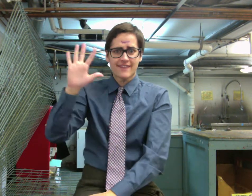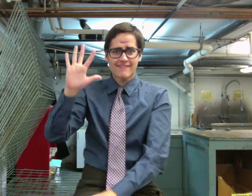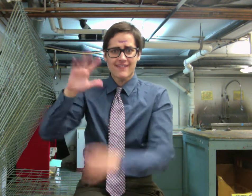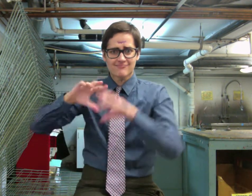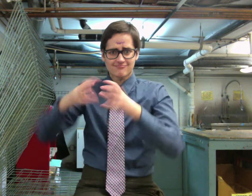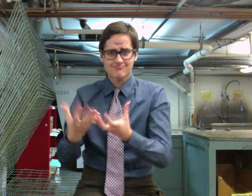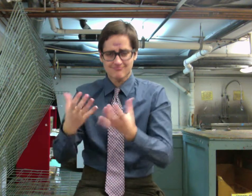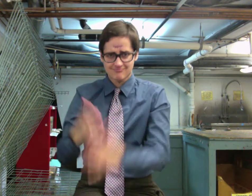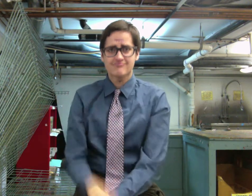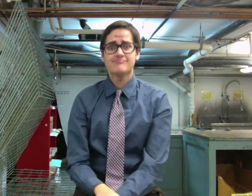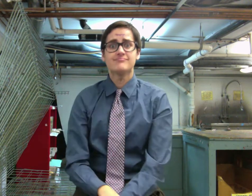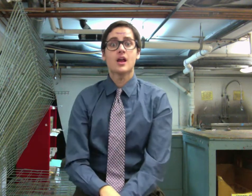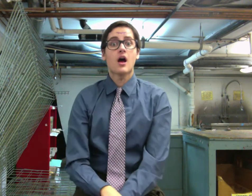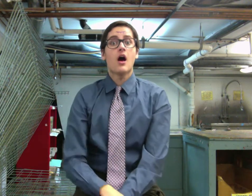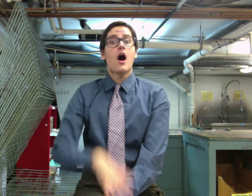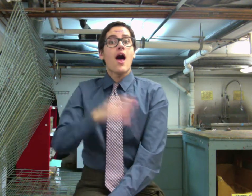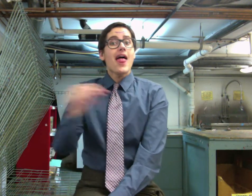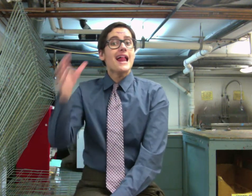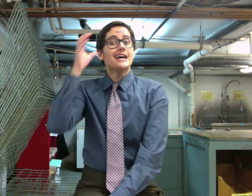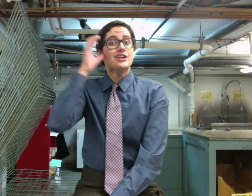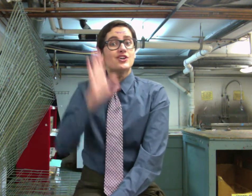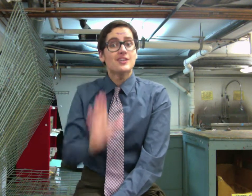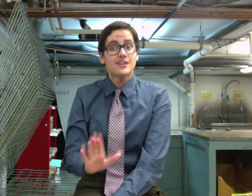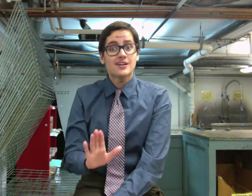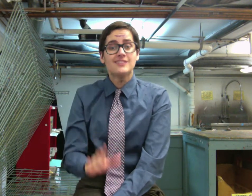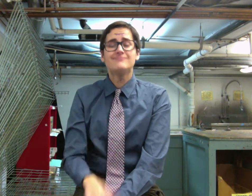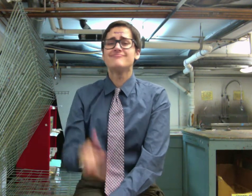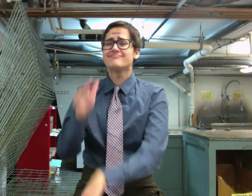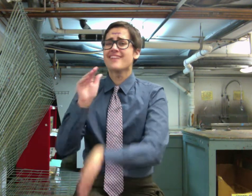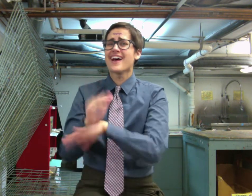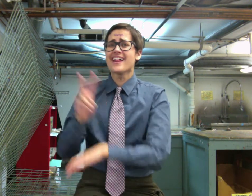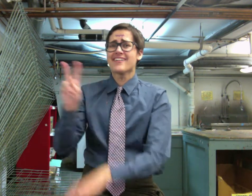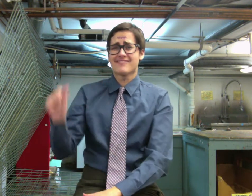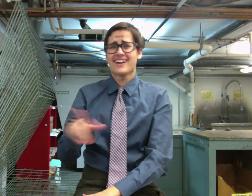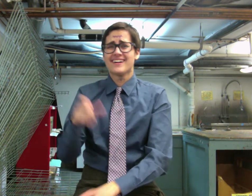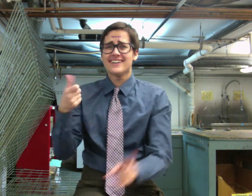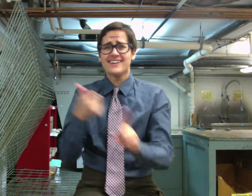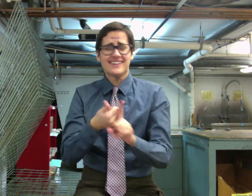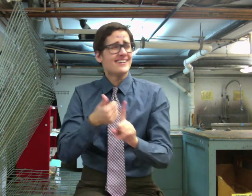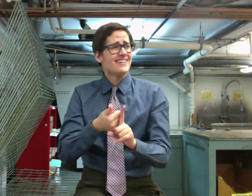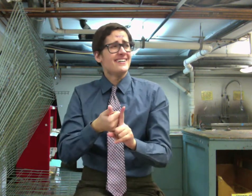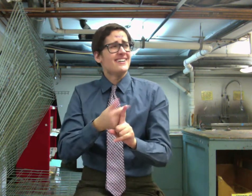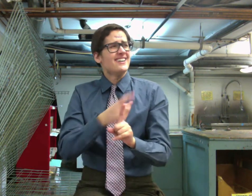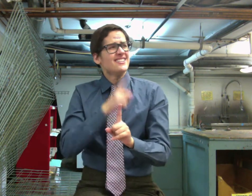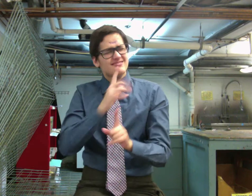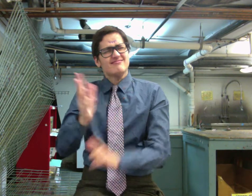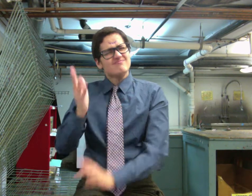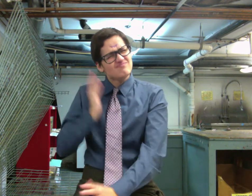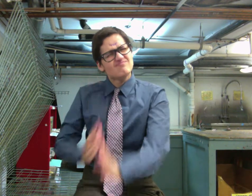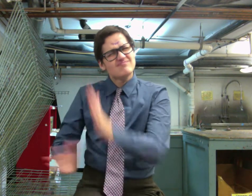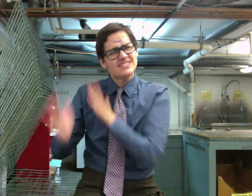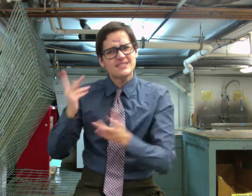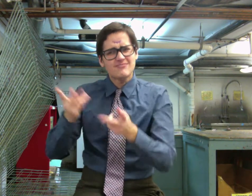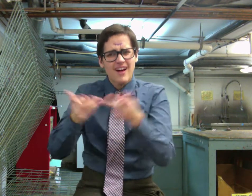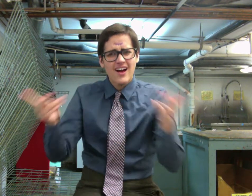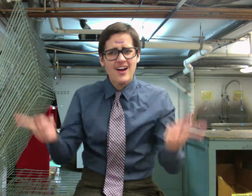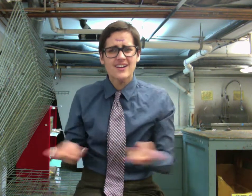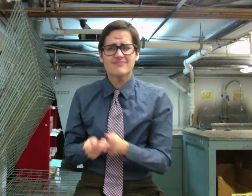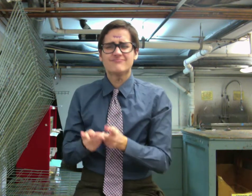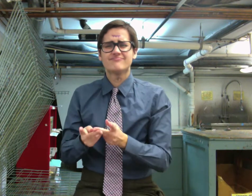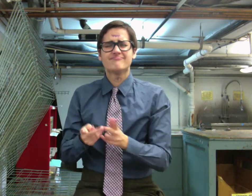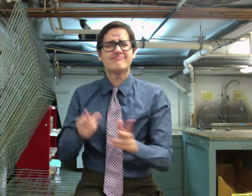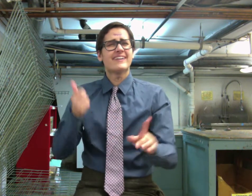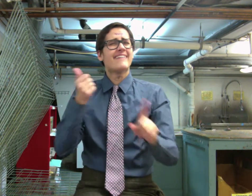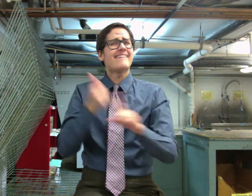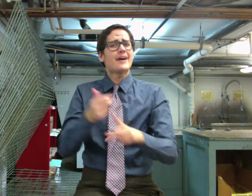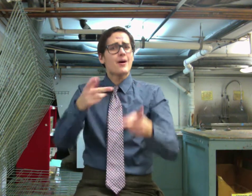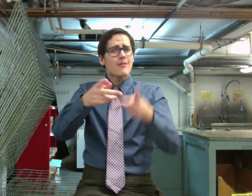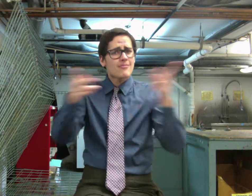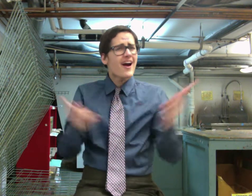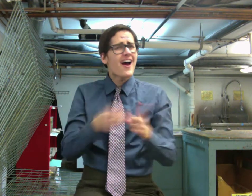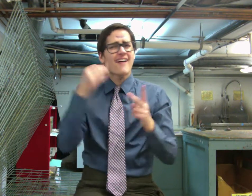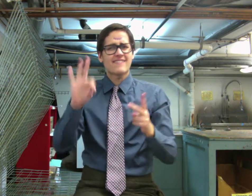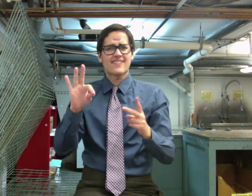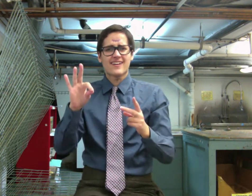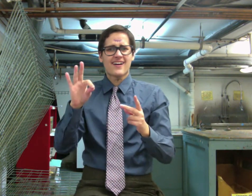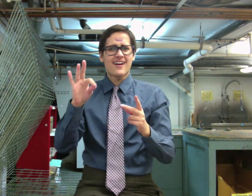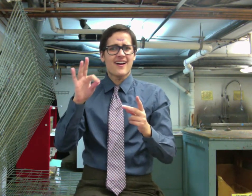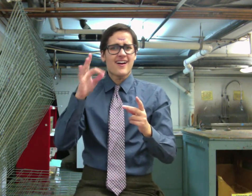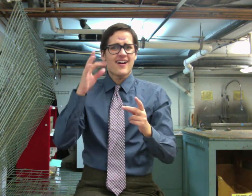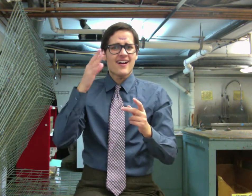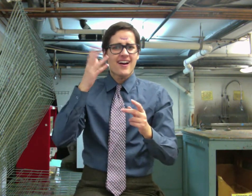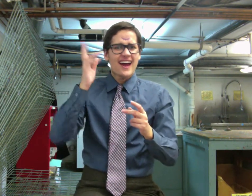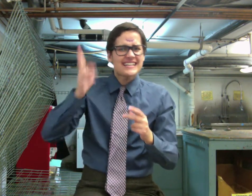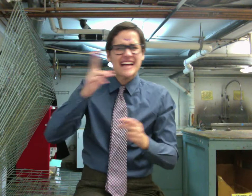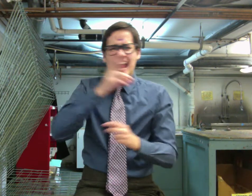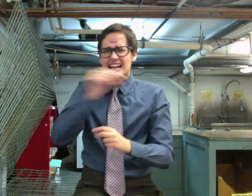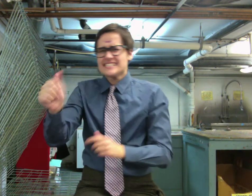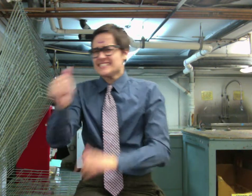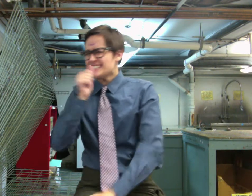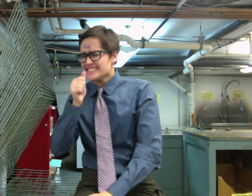Quintets"! And, listeners: Night Vale is an ancient place, full of history and secrets...